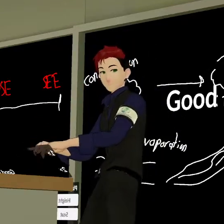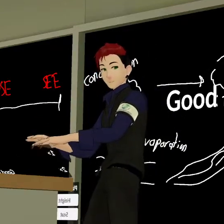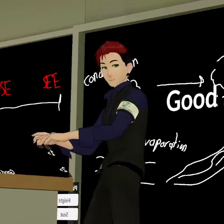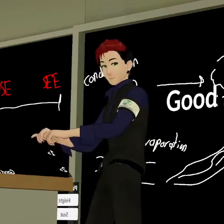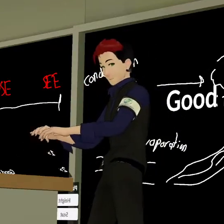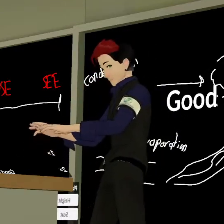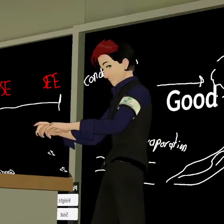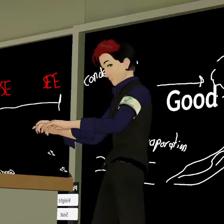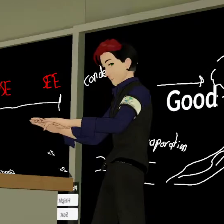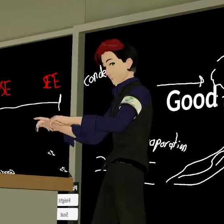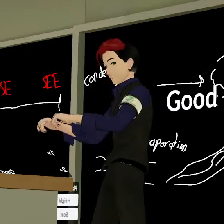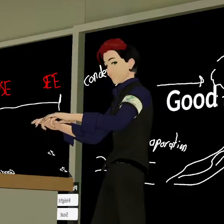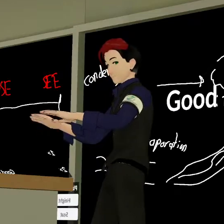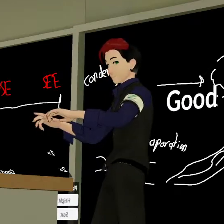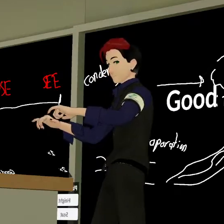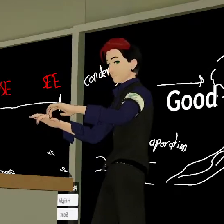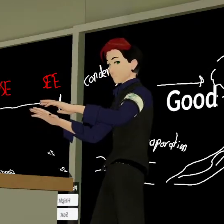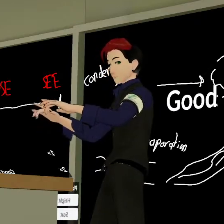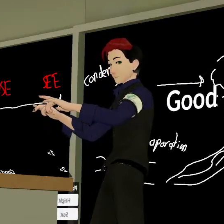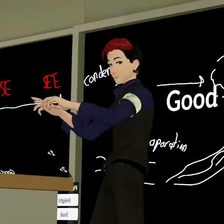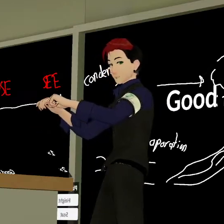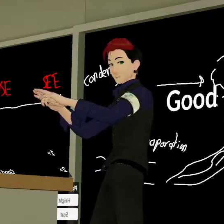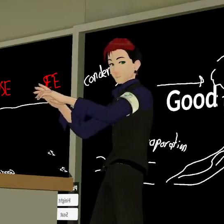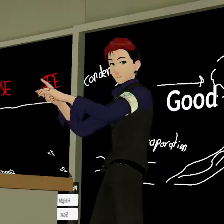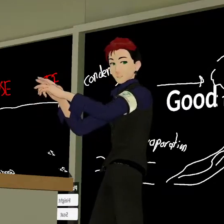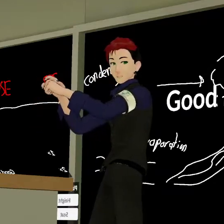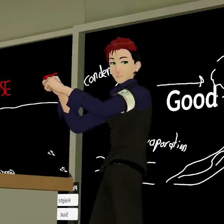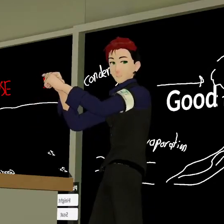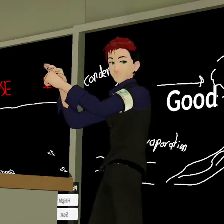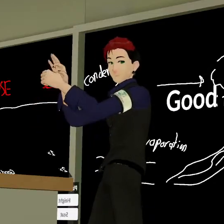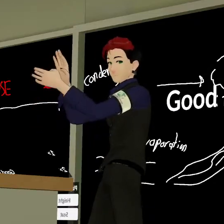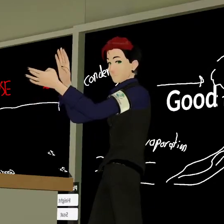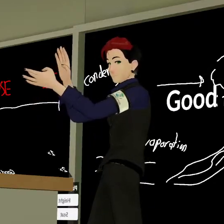and then it evaporated and then it came back together